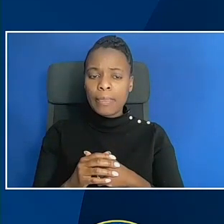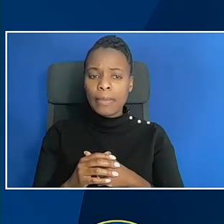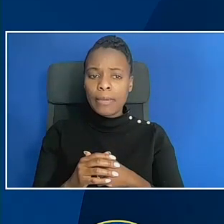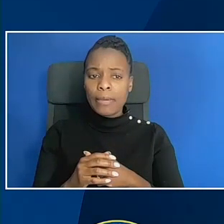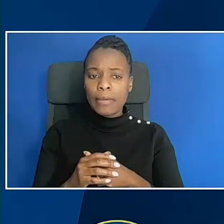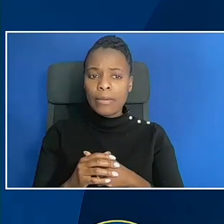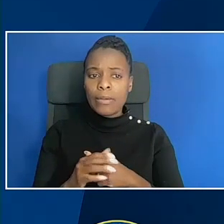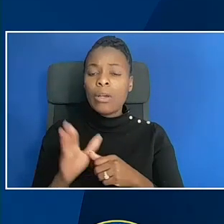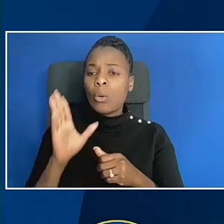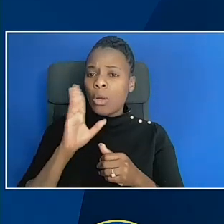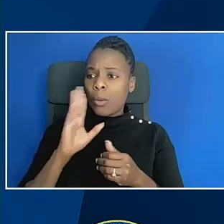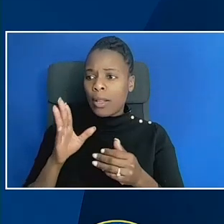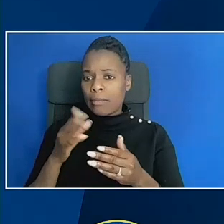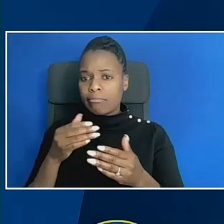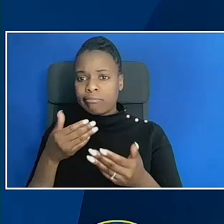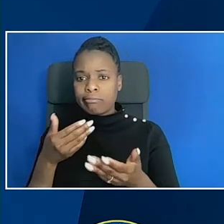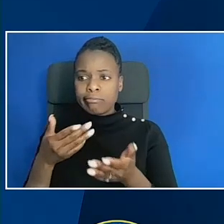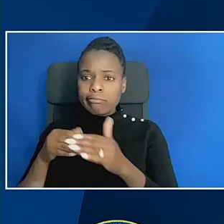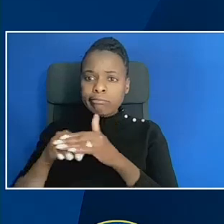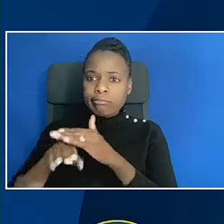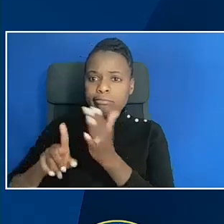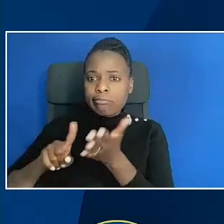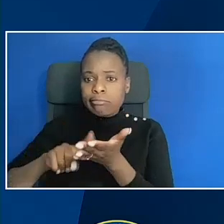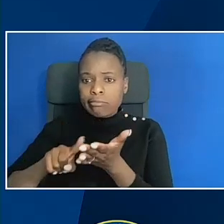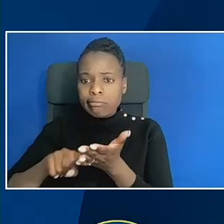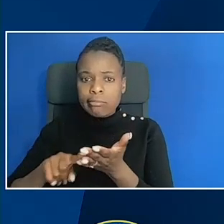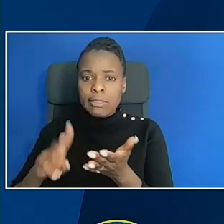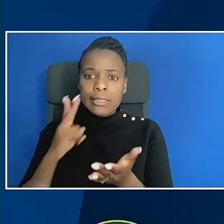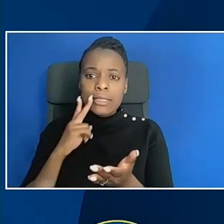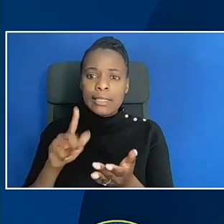you to see if you need additional time.